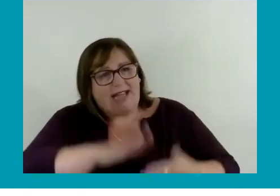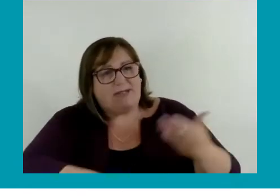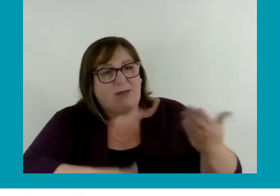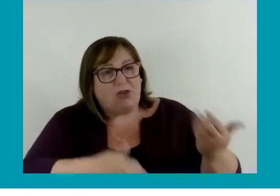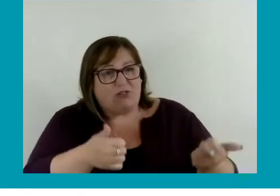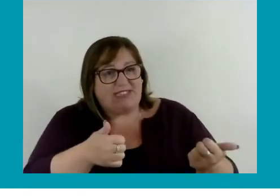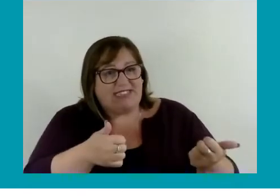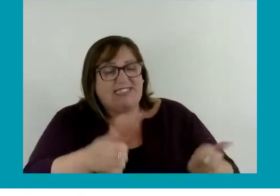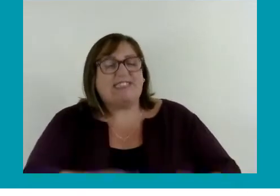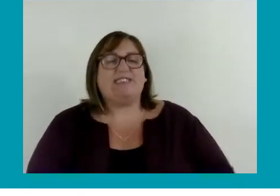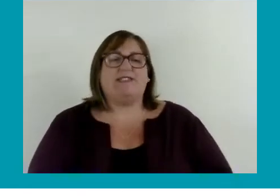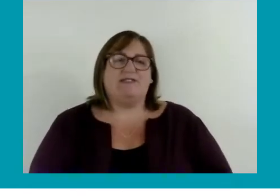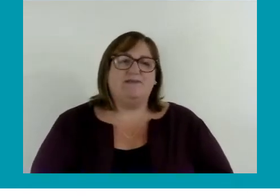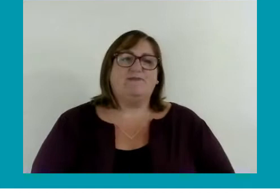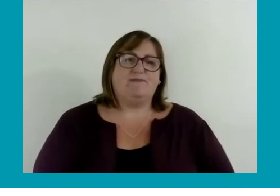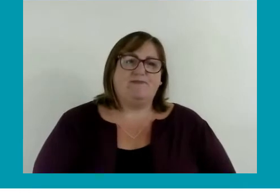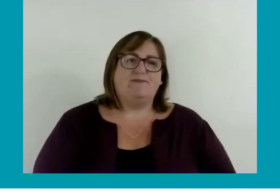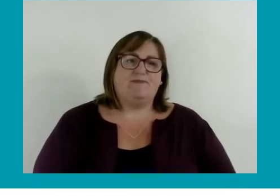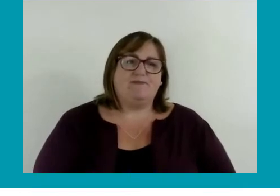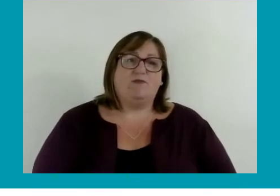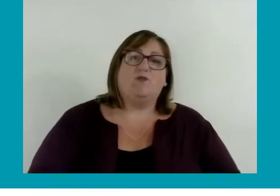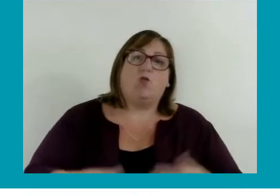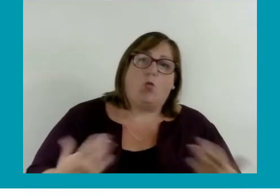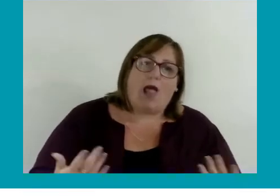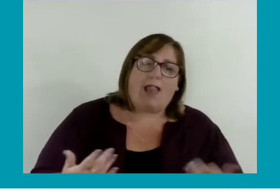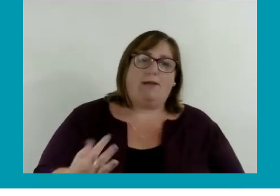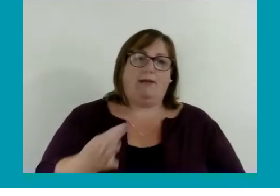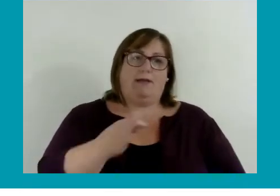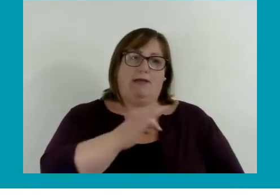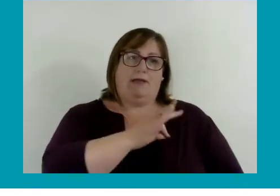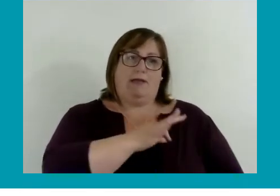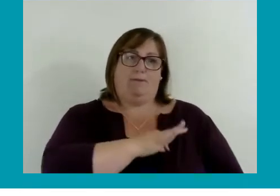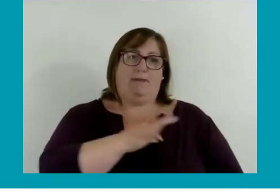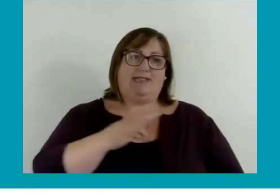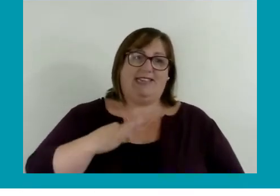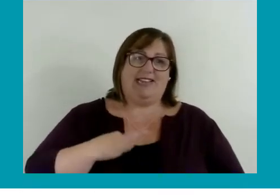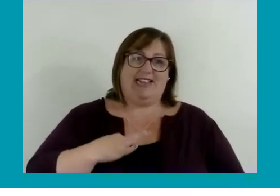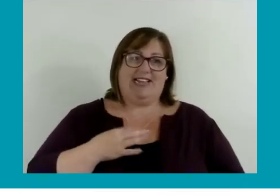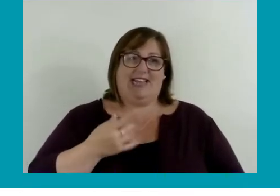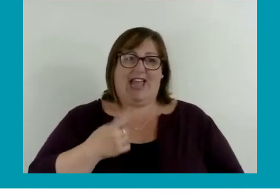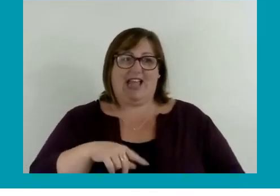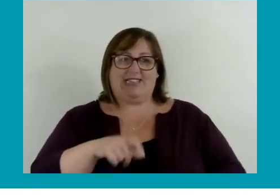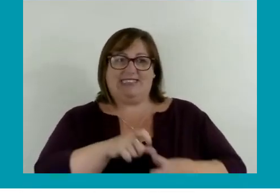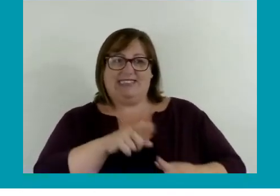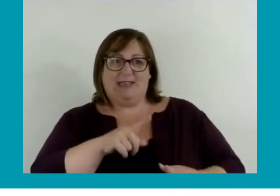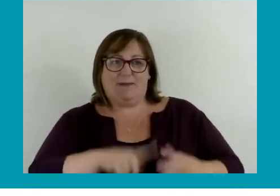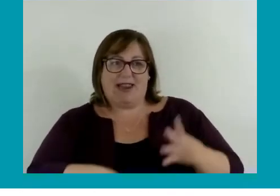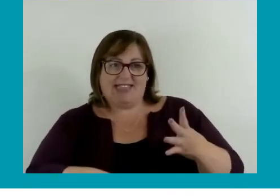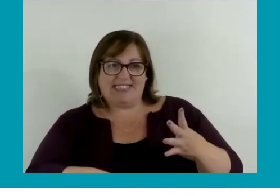so um medically and disability wise i'm a huge advocate so i'm an open book so don't think i'm